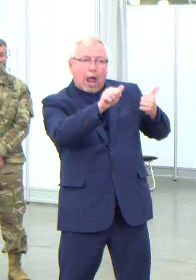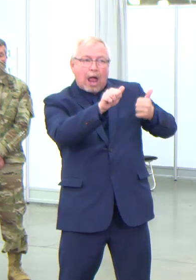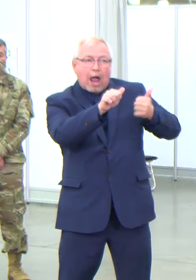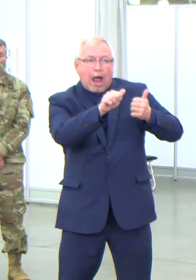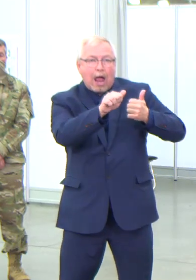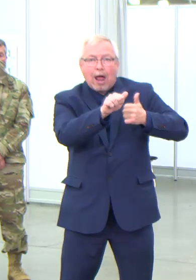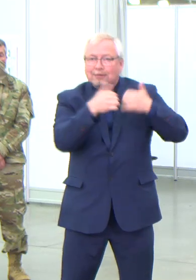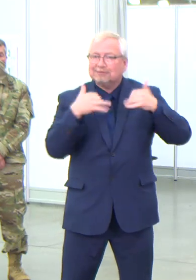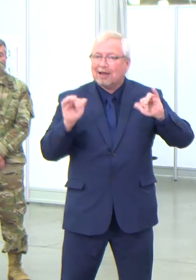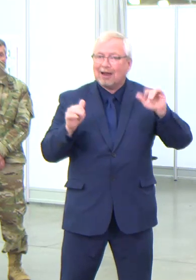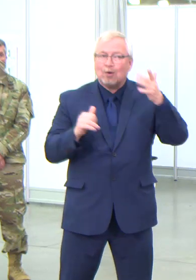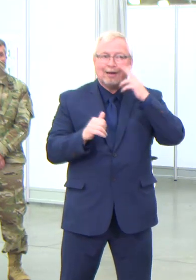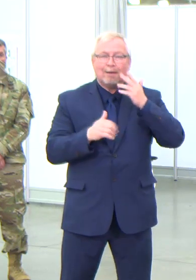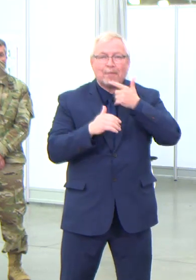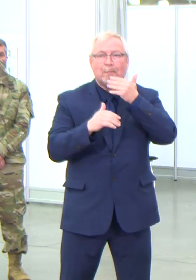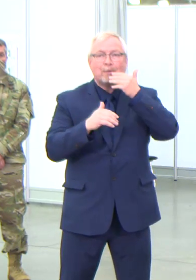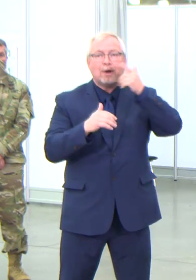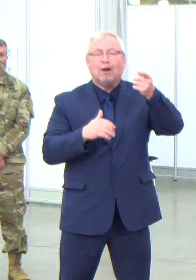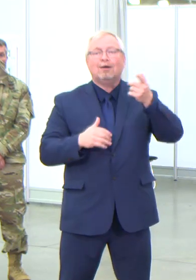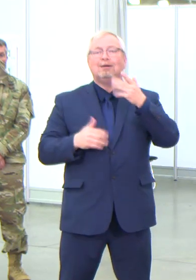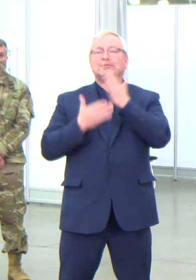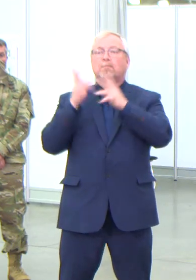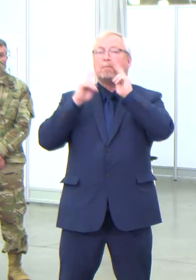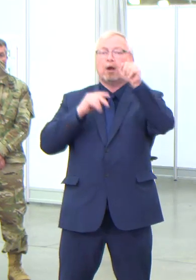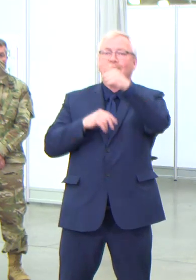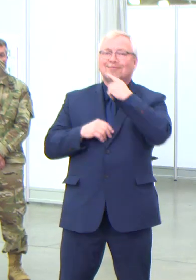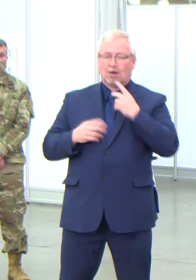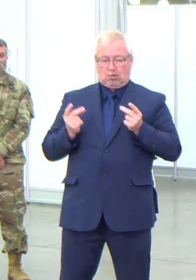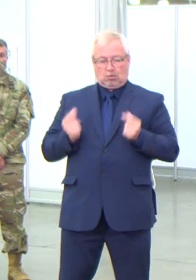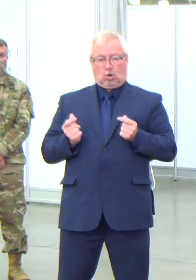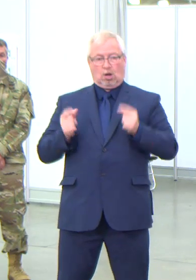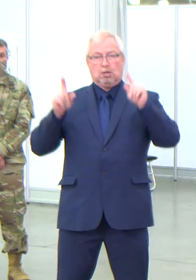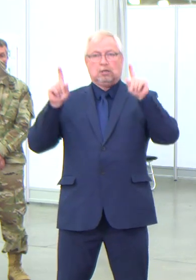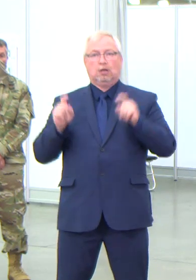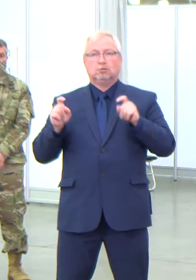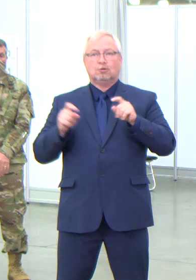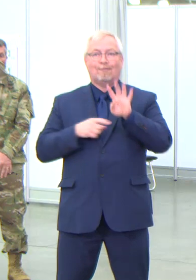Fran can address that. But the rapid testing you keep hearing about, about